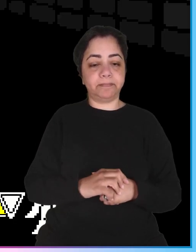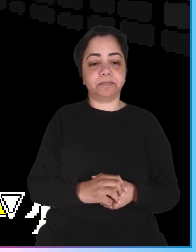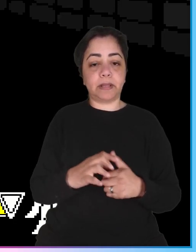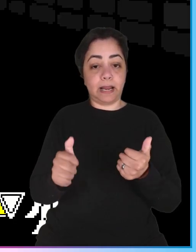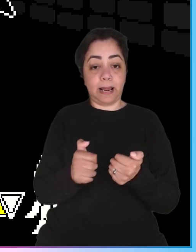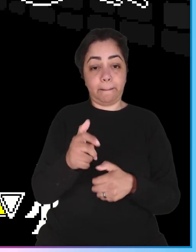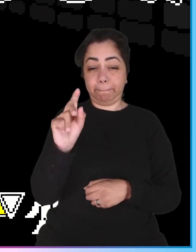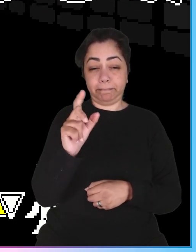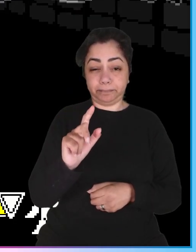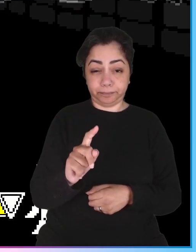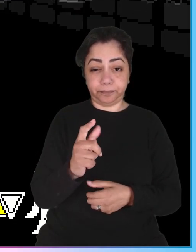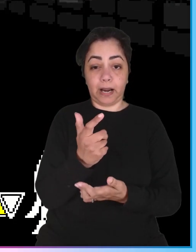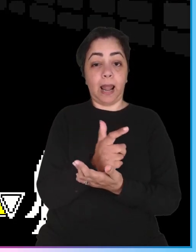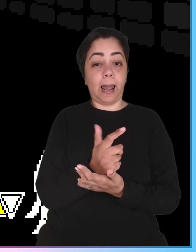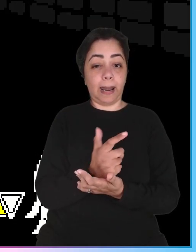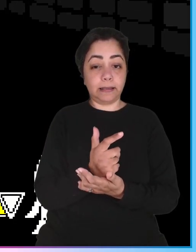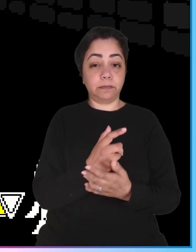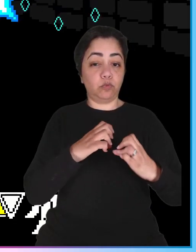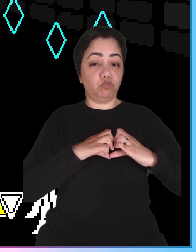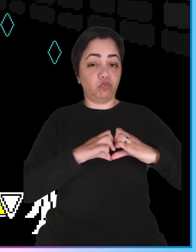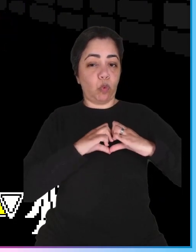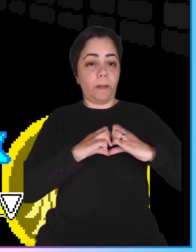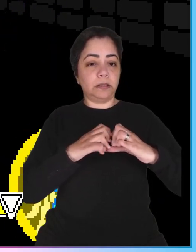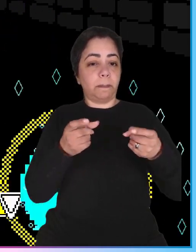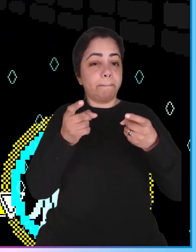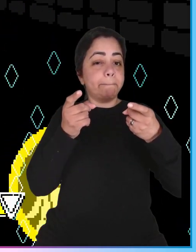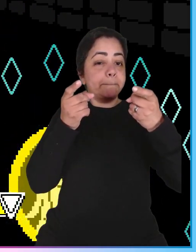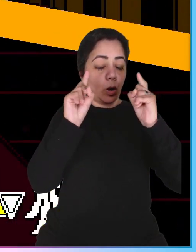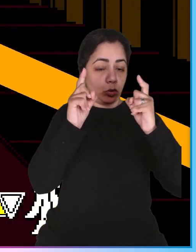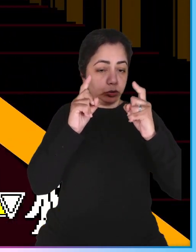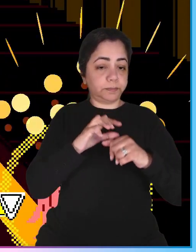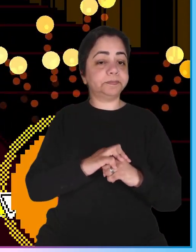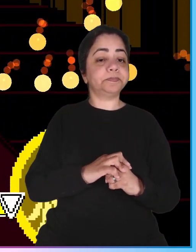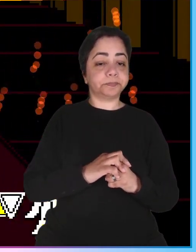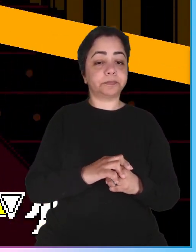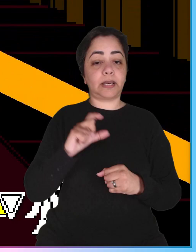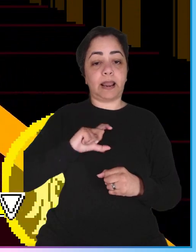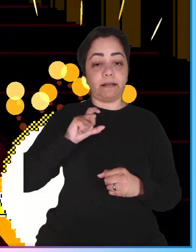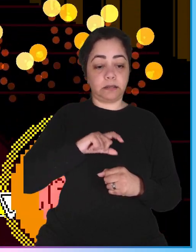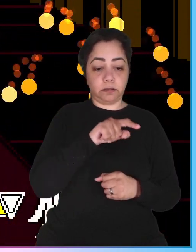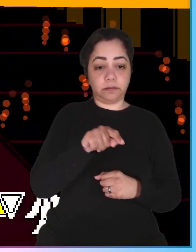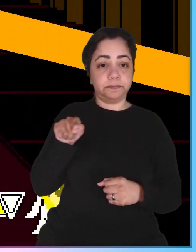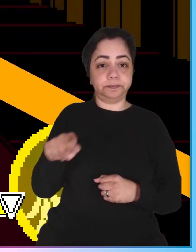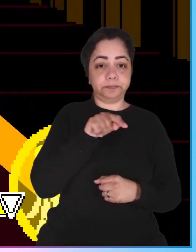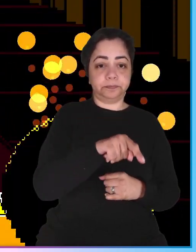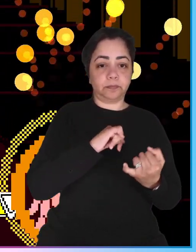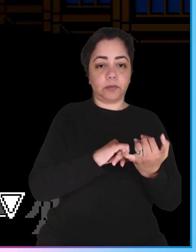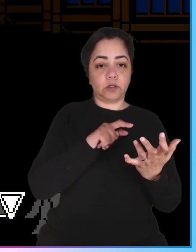The game features lightning fast rhythmic boss battles in a unique two hero battle system.